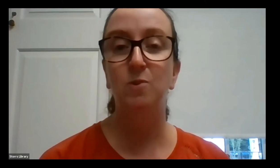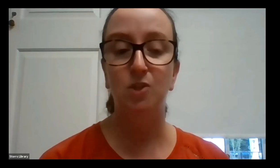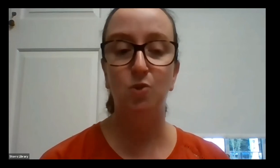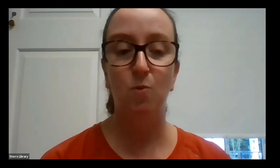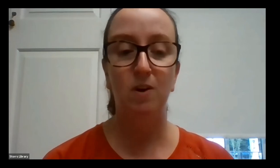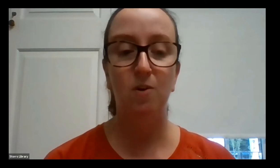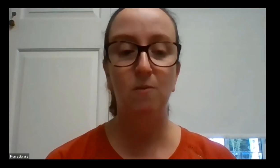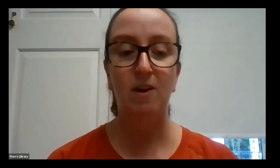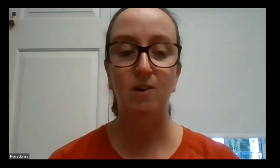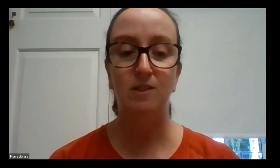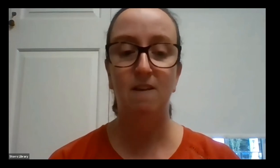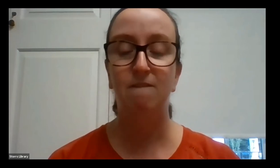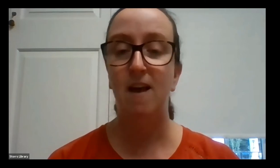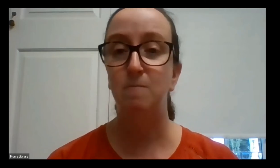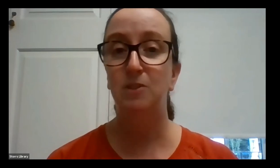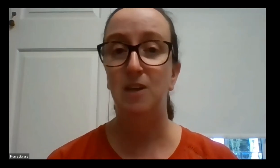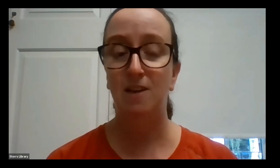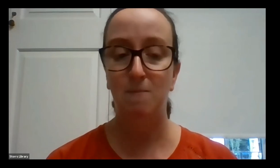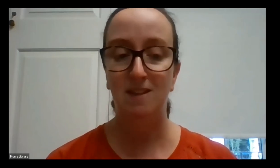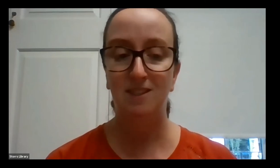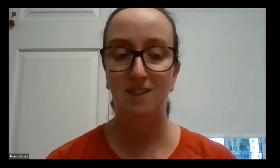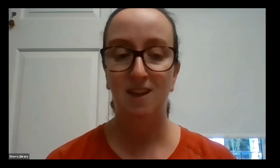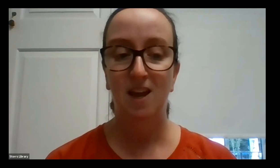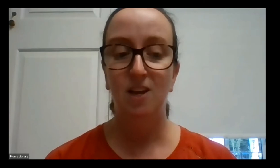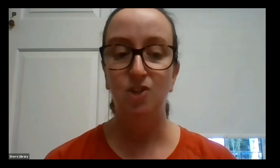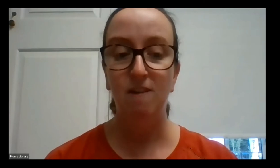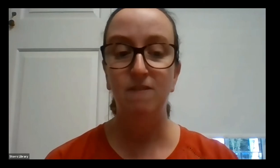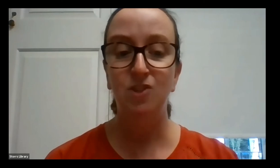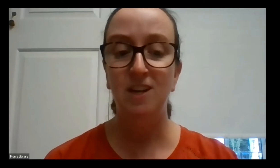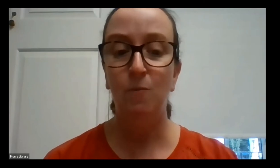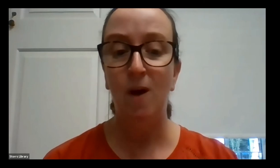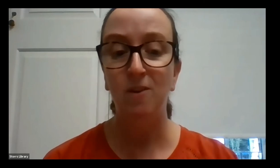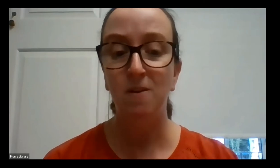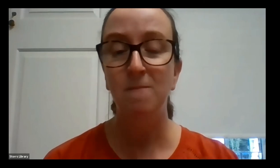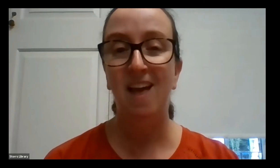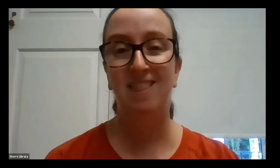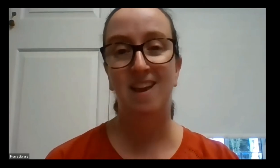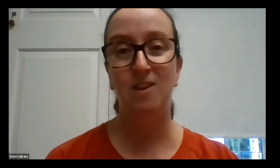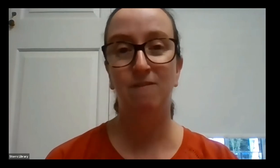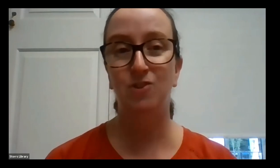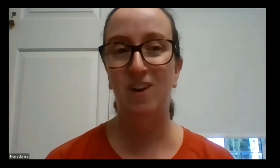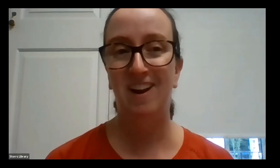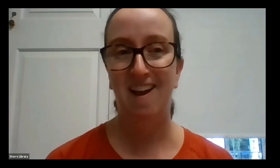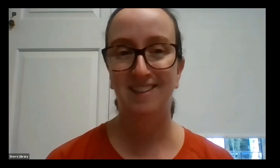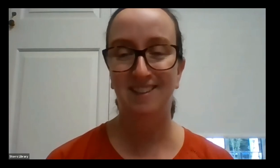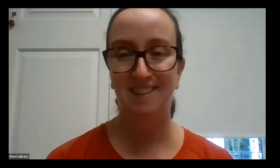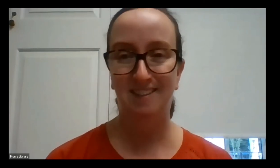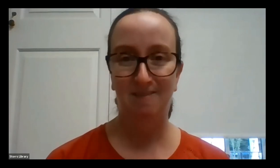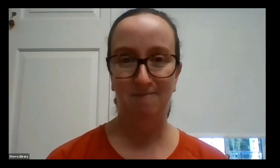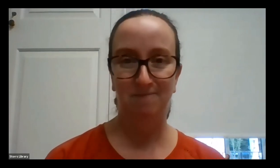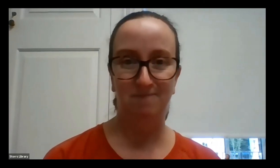historical records and valuable documents. Jeff and Jean, welcome and thank you for joining us.